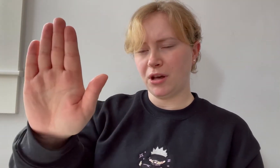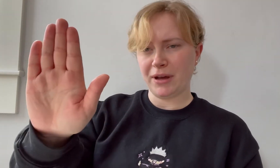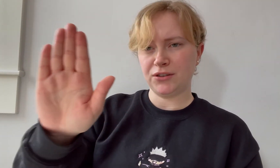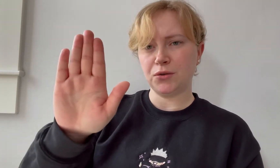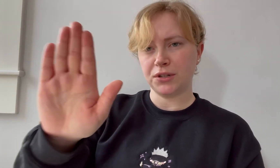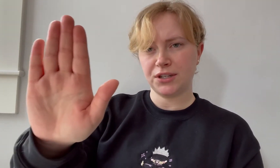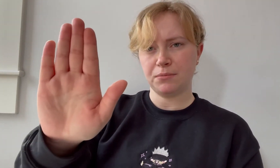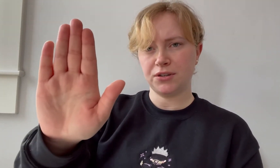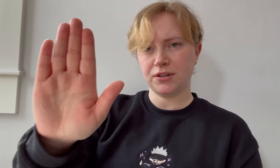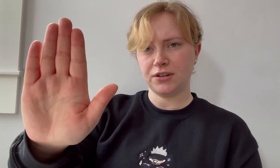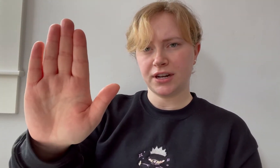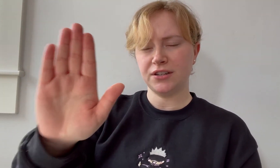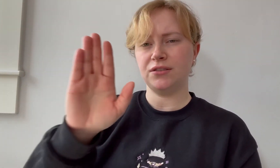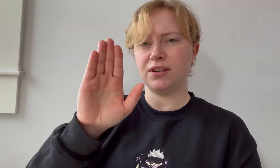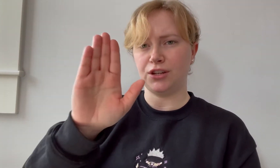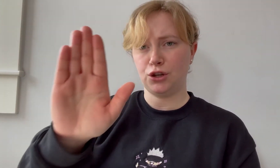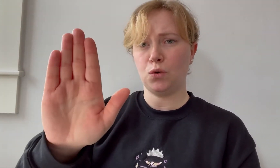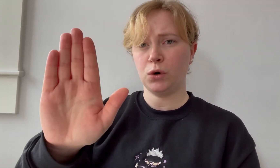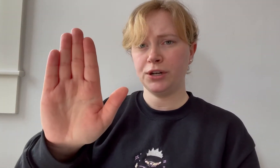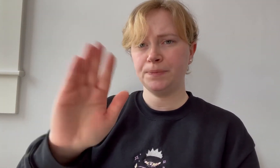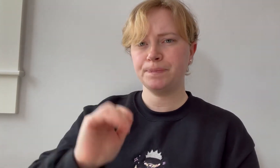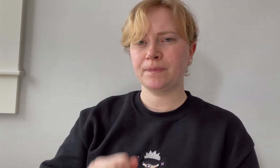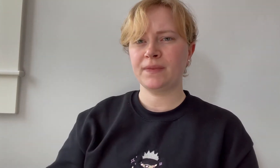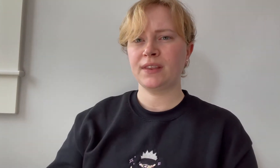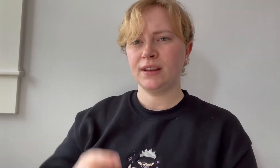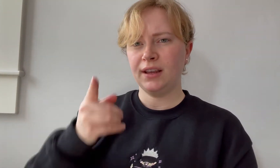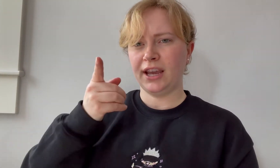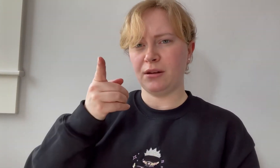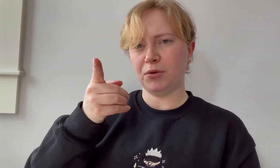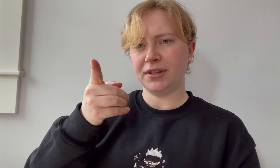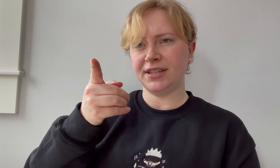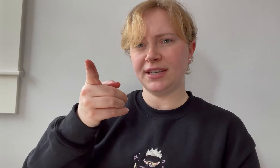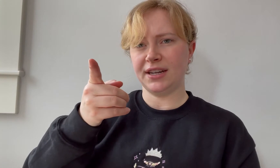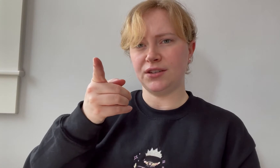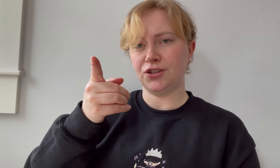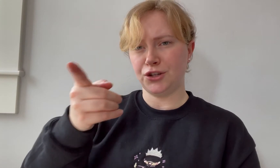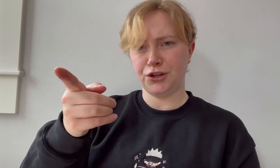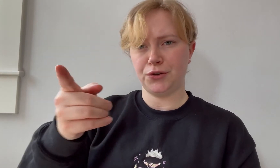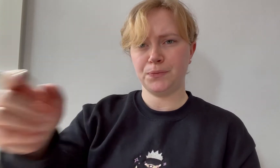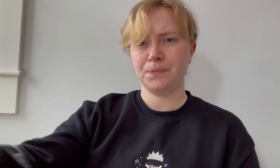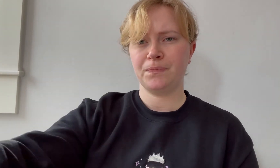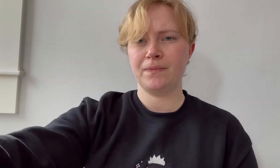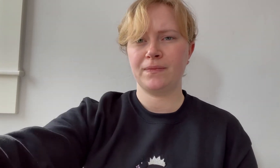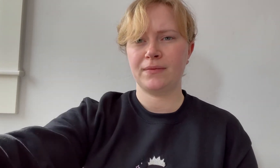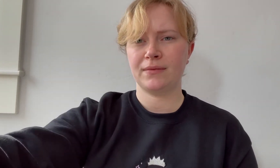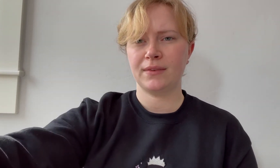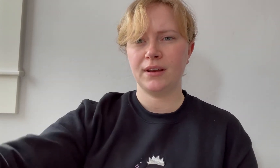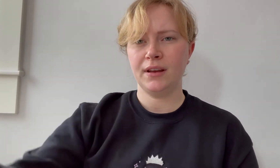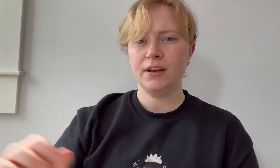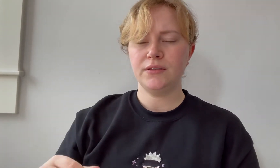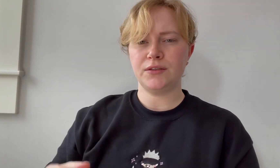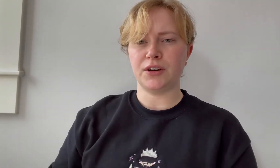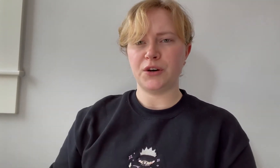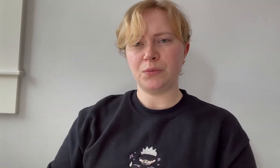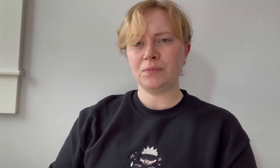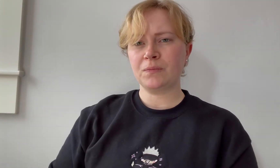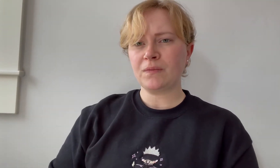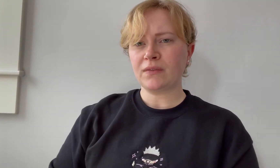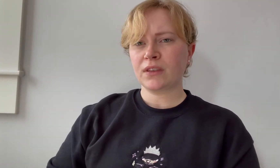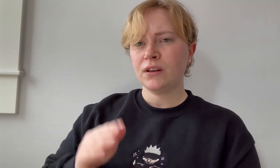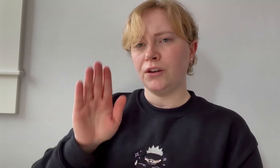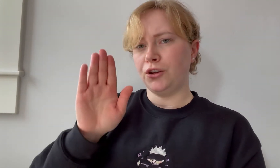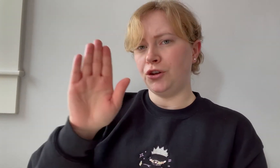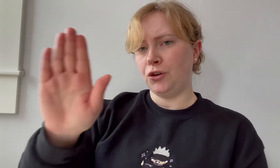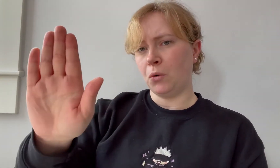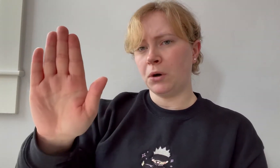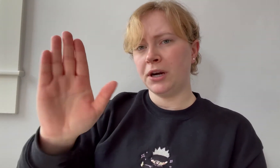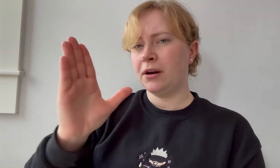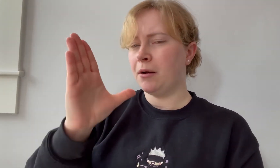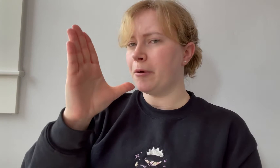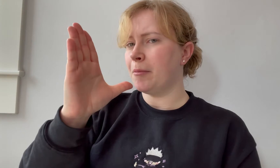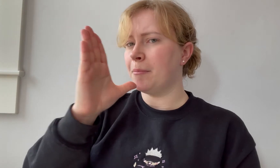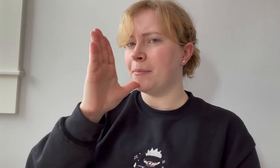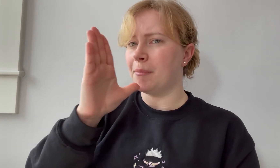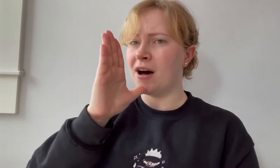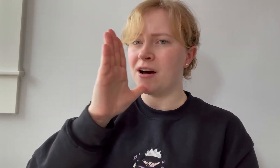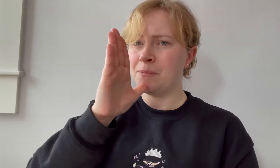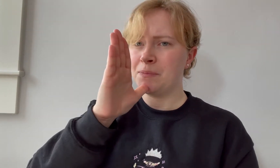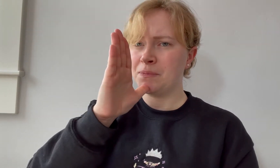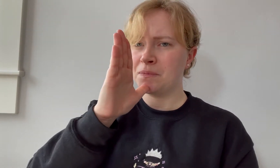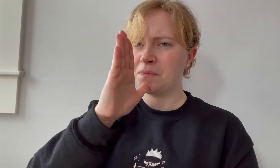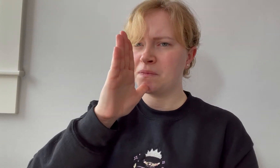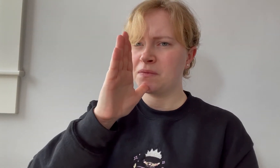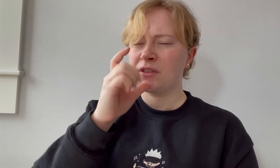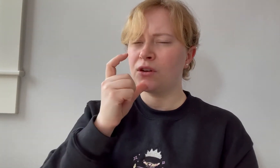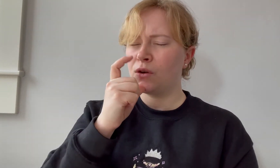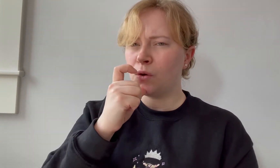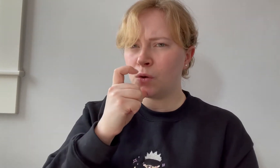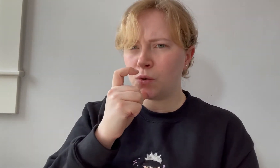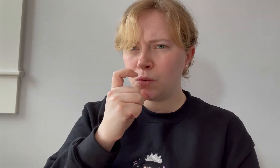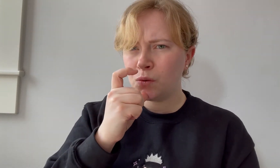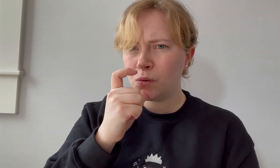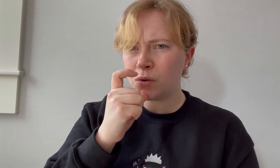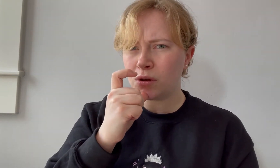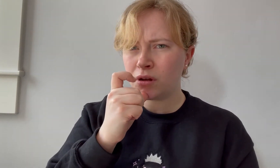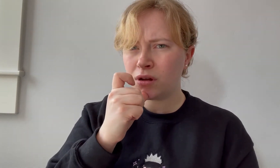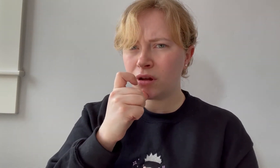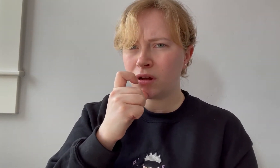out towards the person you're talking to say you're and pointing it is you so your mom who